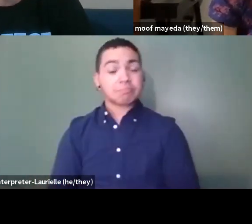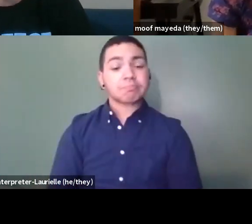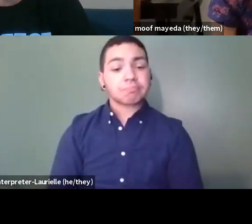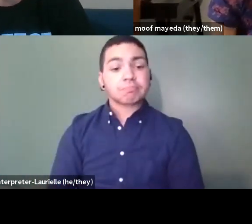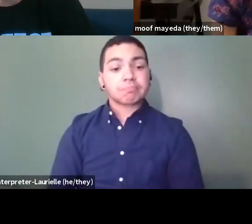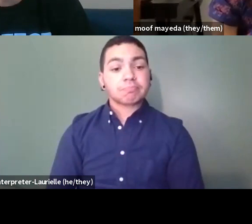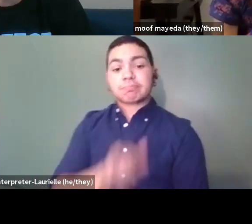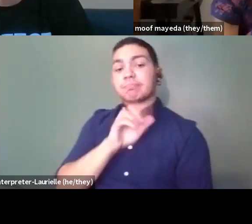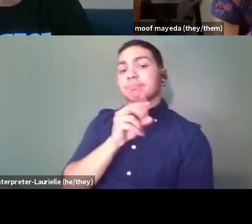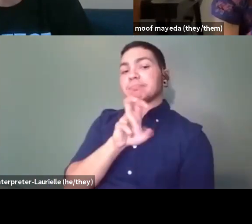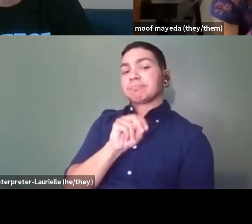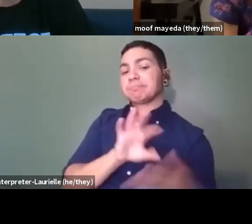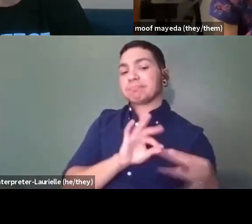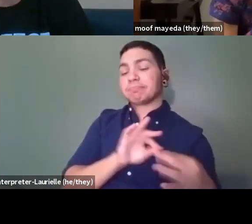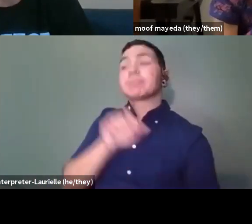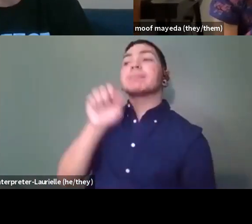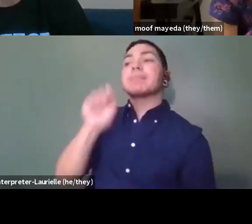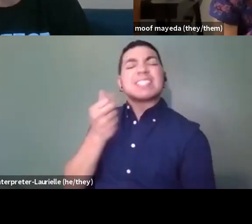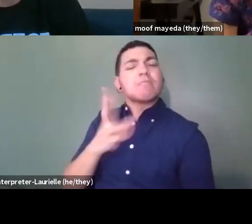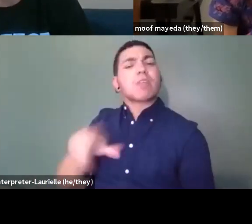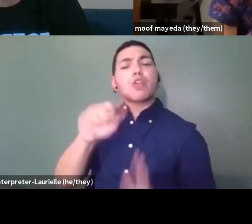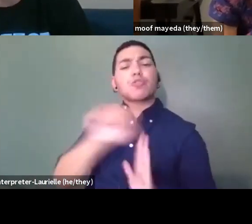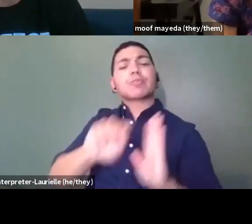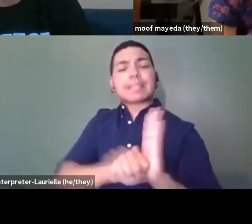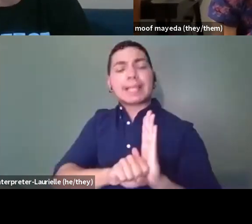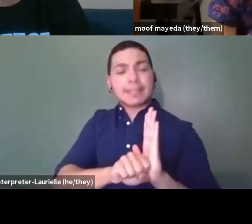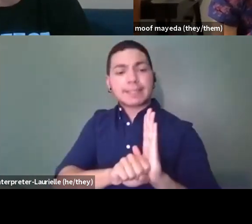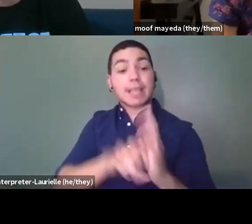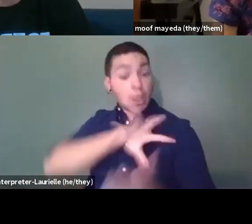nonconforming students or maybe what felt supportive to you as